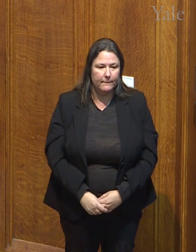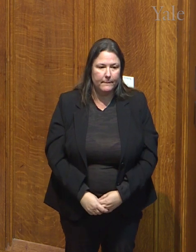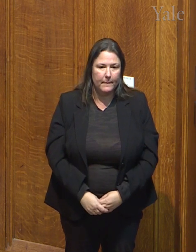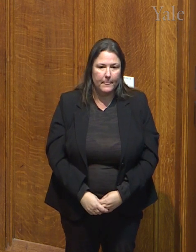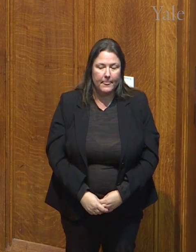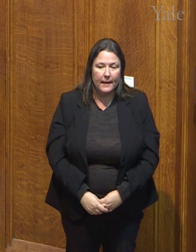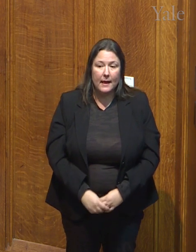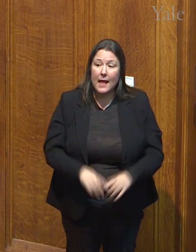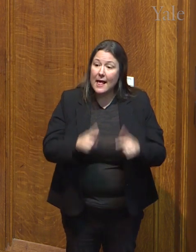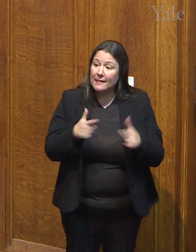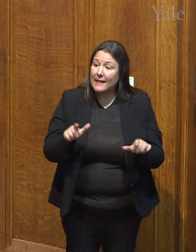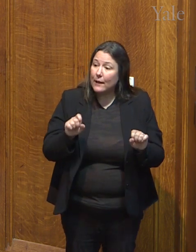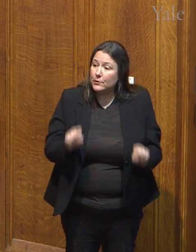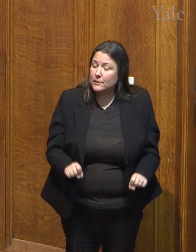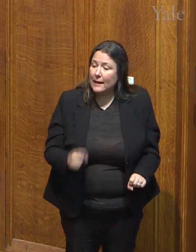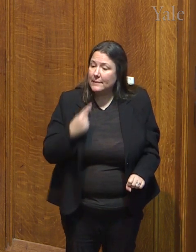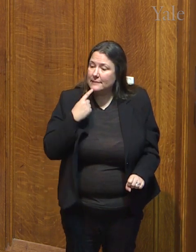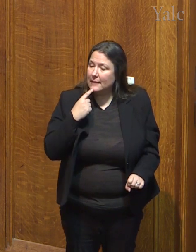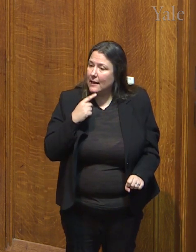Language can be said to give all of us,